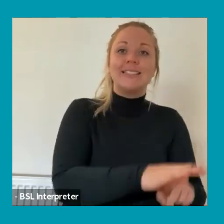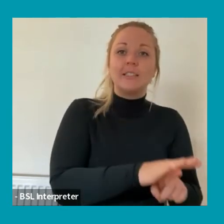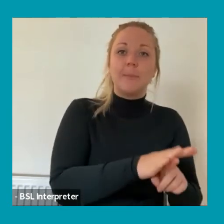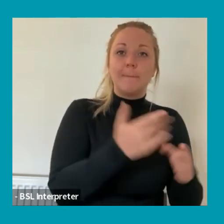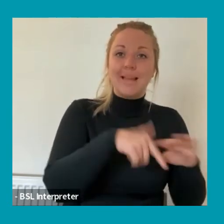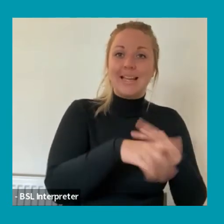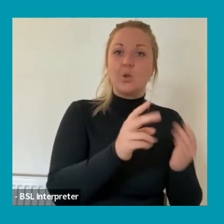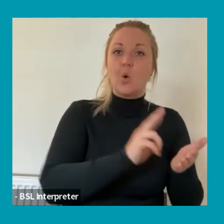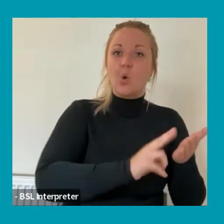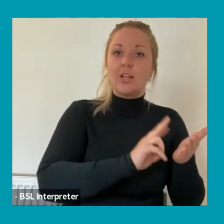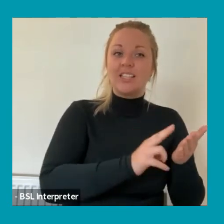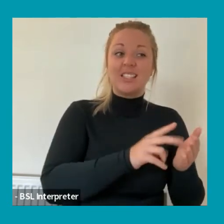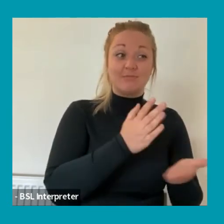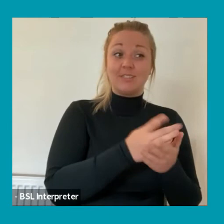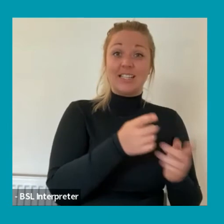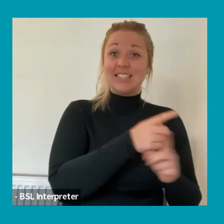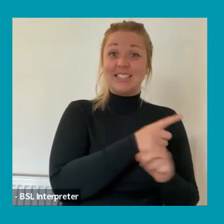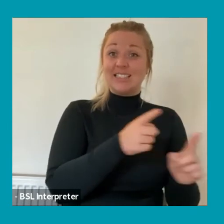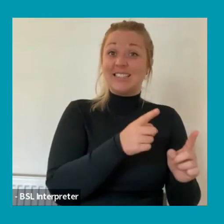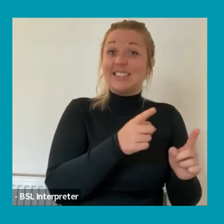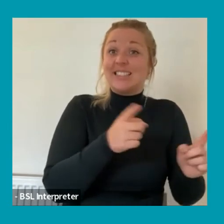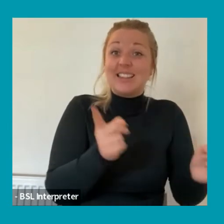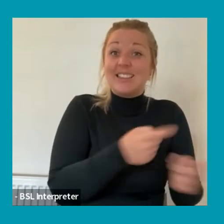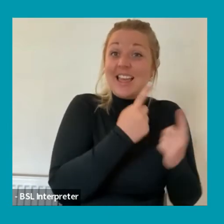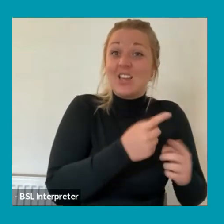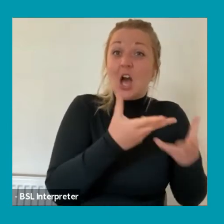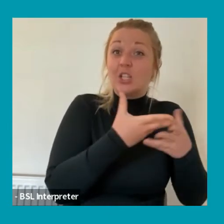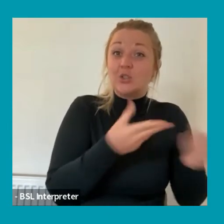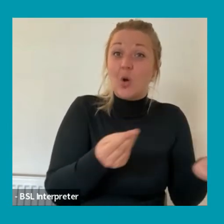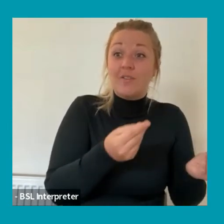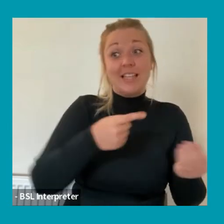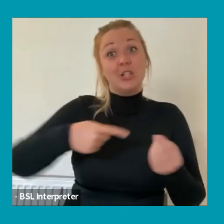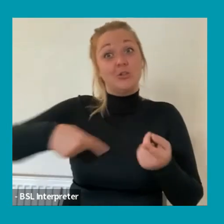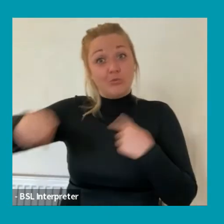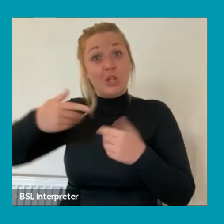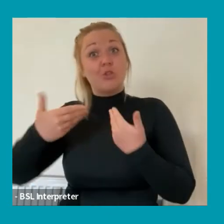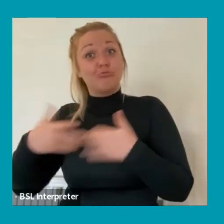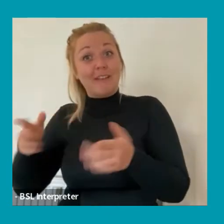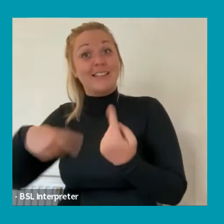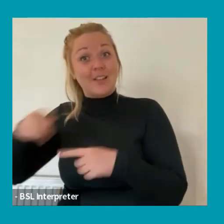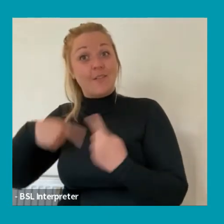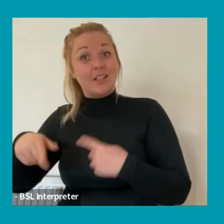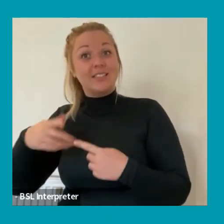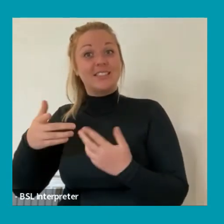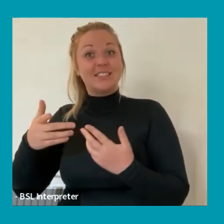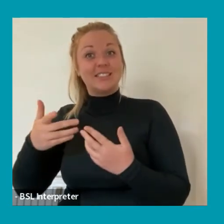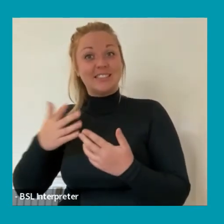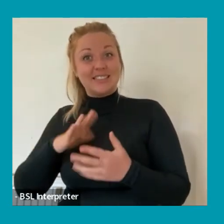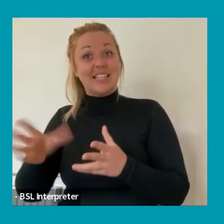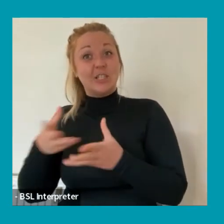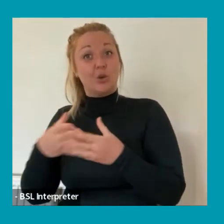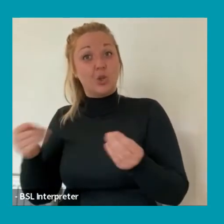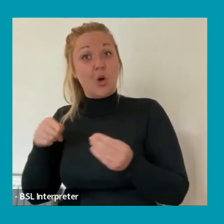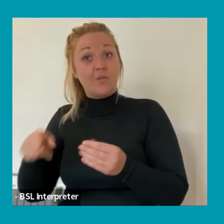Actually they're not the ones that can solve it. It is the rest of us that need to address that issue. They can tell us what needs to change.